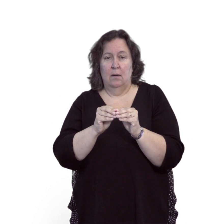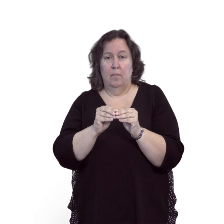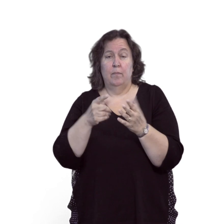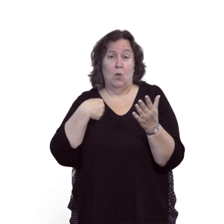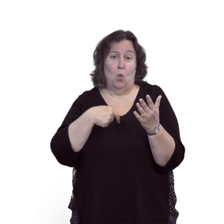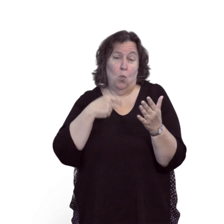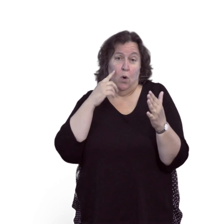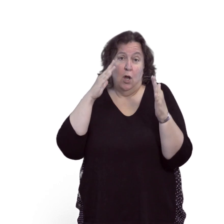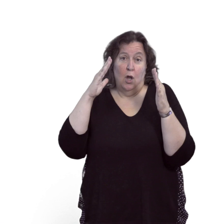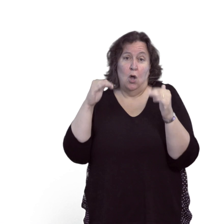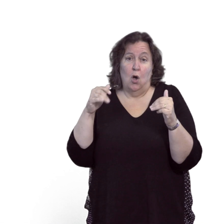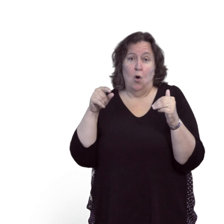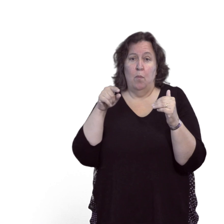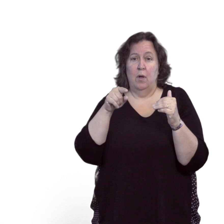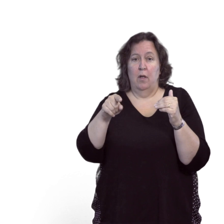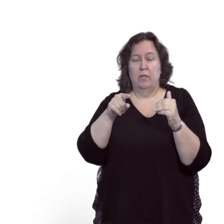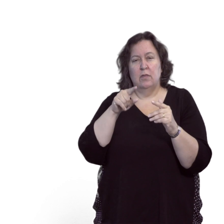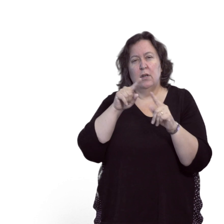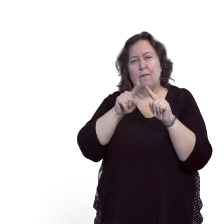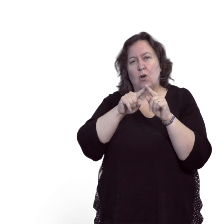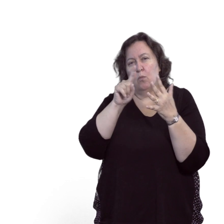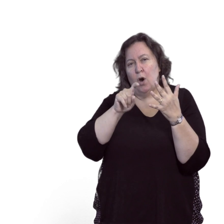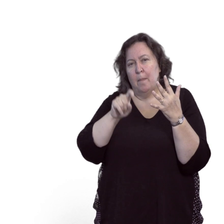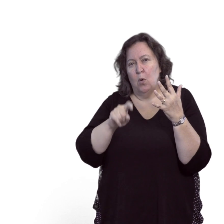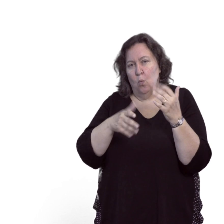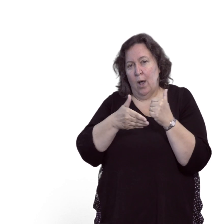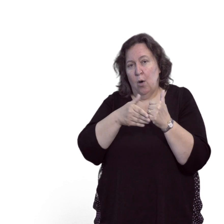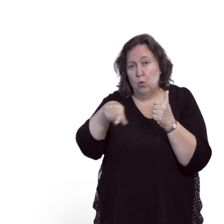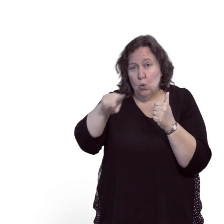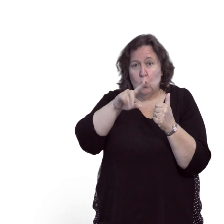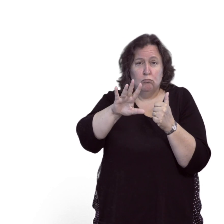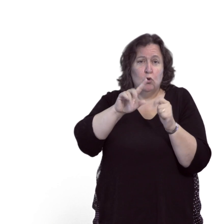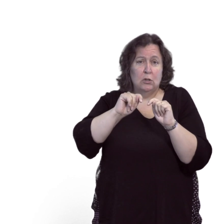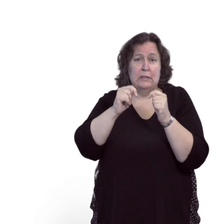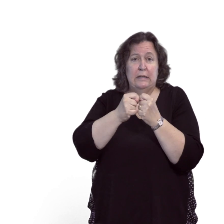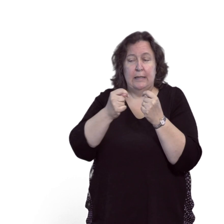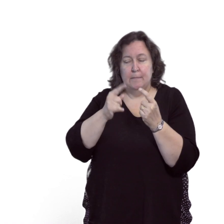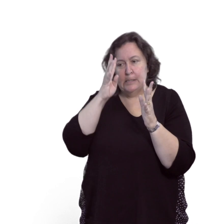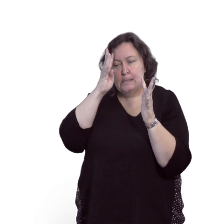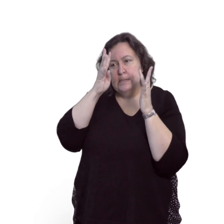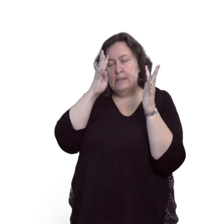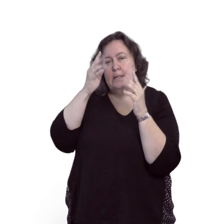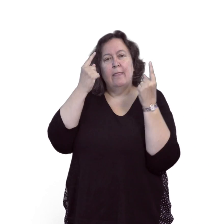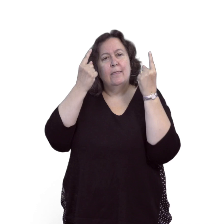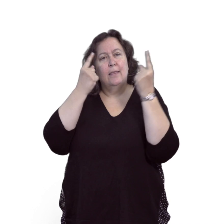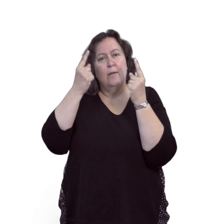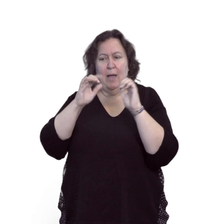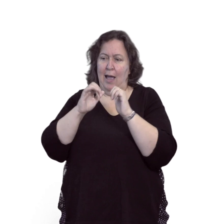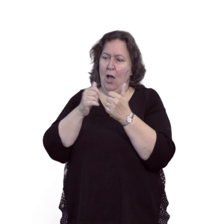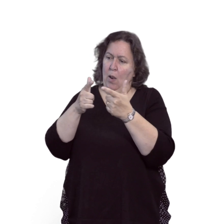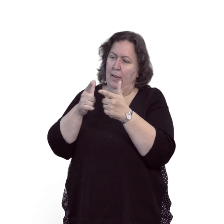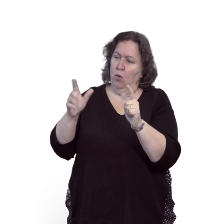and the other people on the IEP team to think about how language and communication are affected